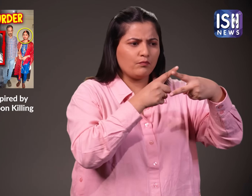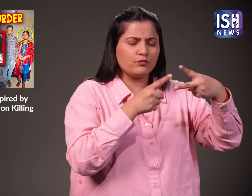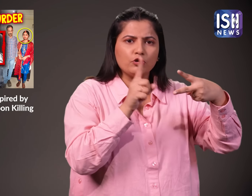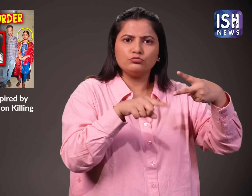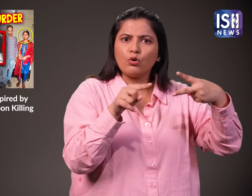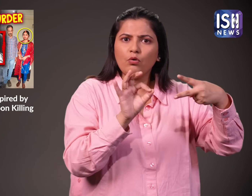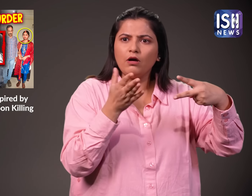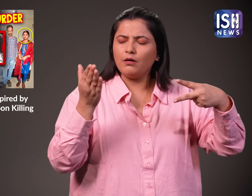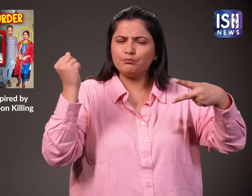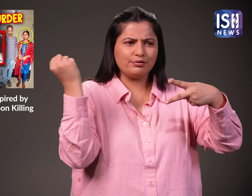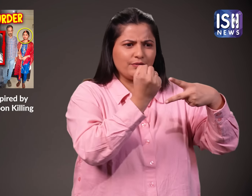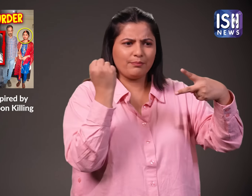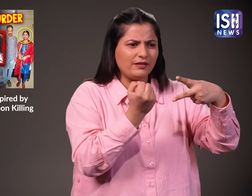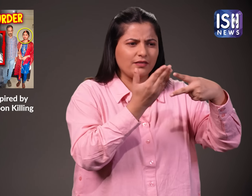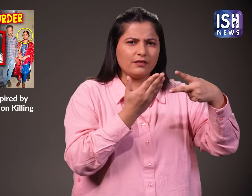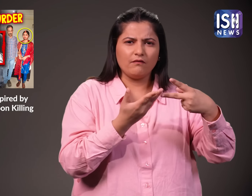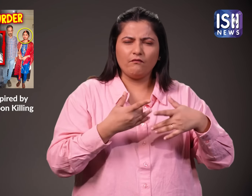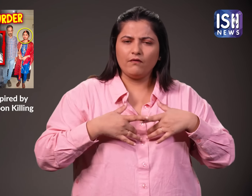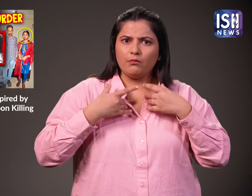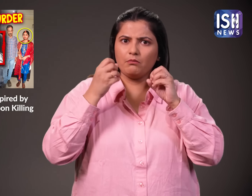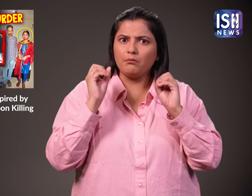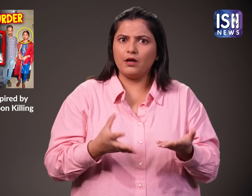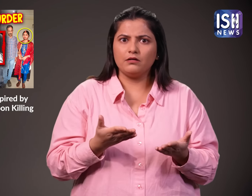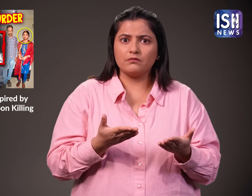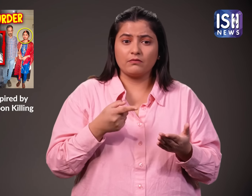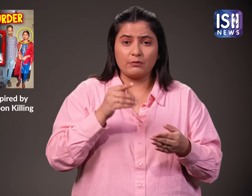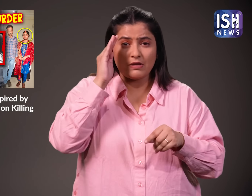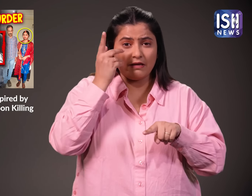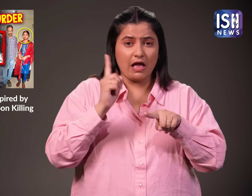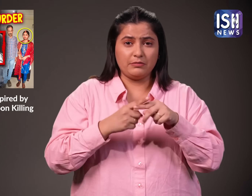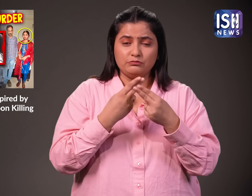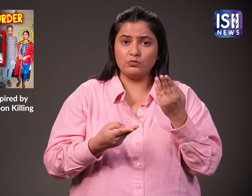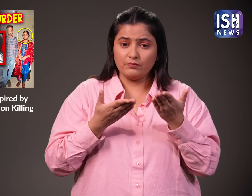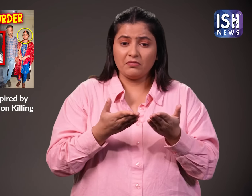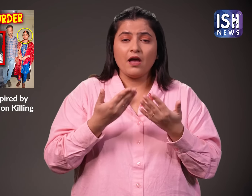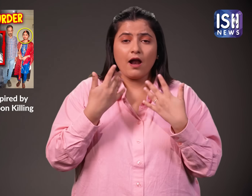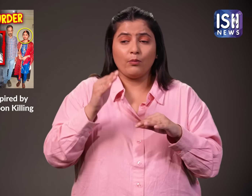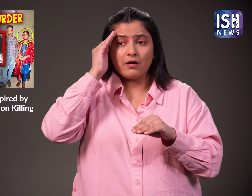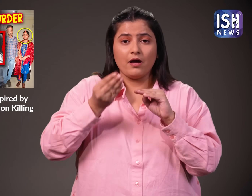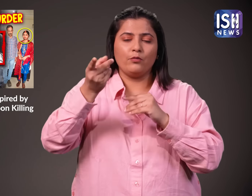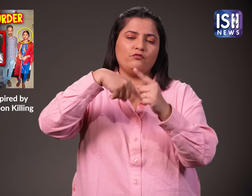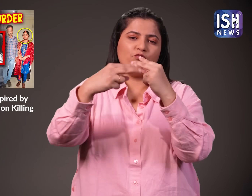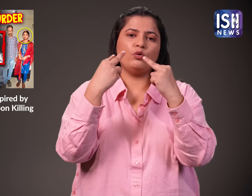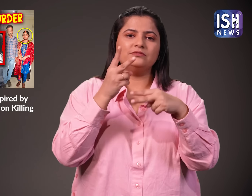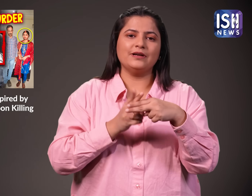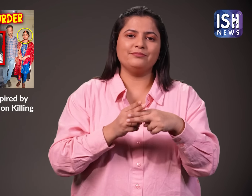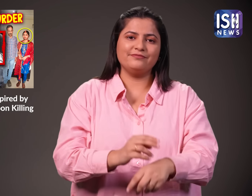Both these men weren't at any fault but they were brutally killed. Unfortunate incidents. Keep watching us for more updates.